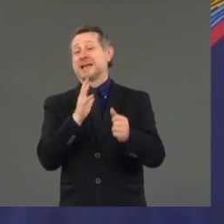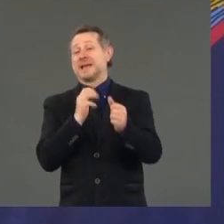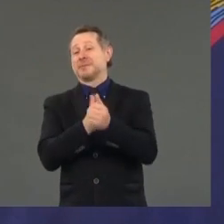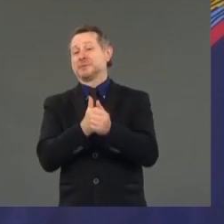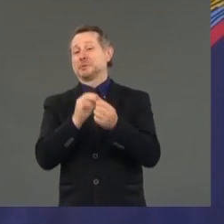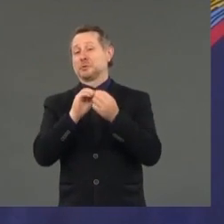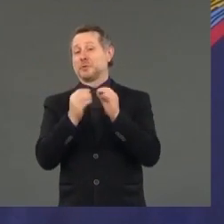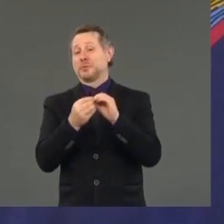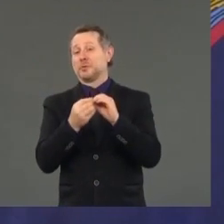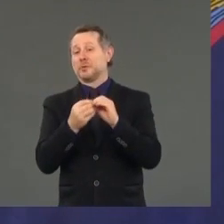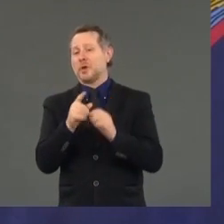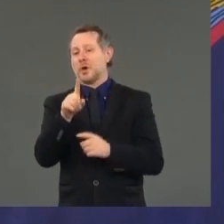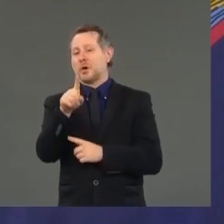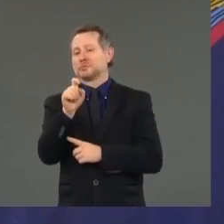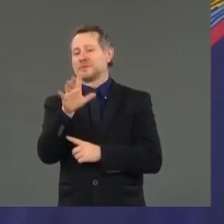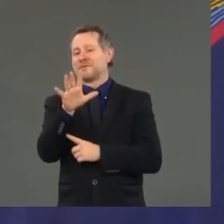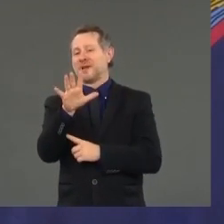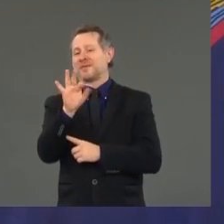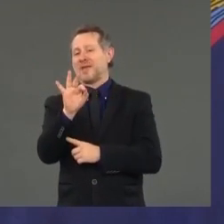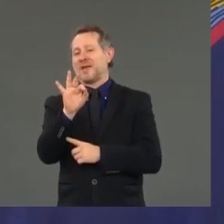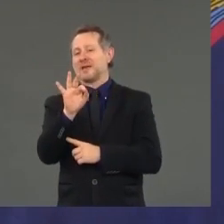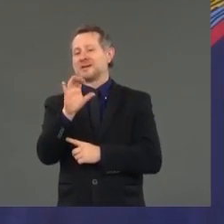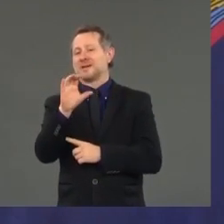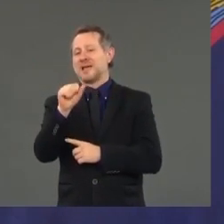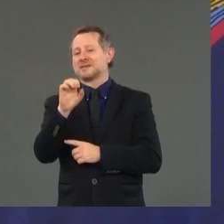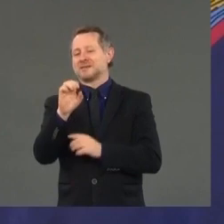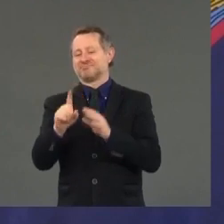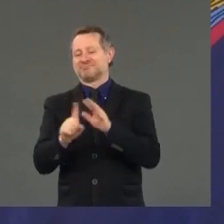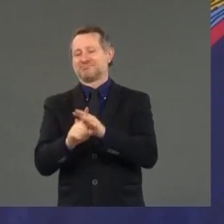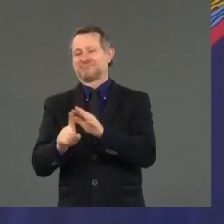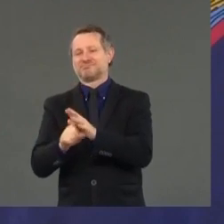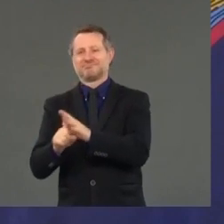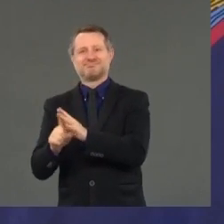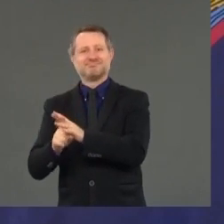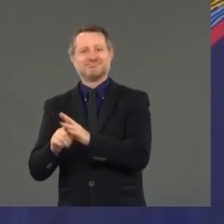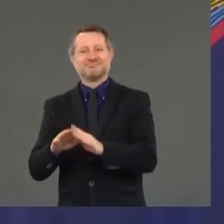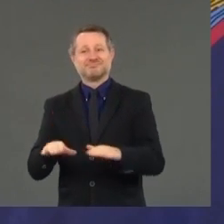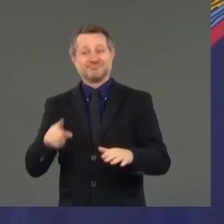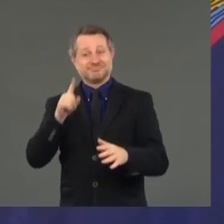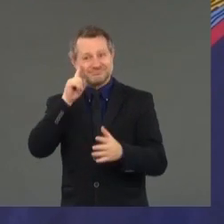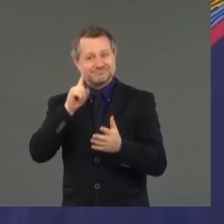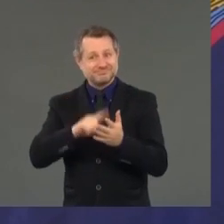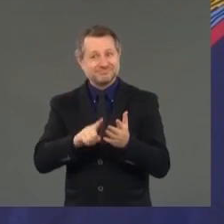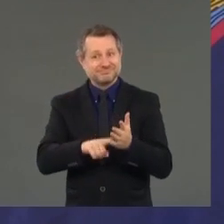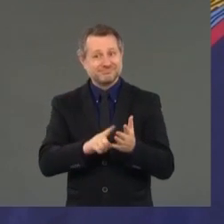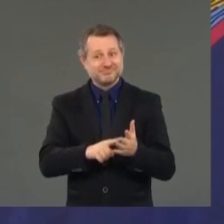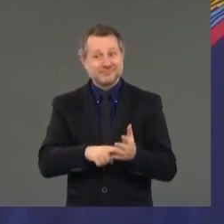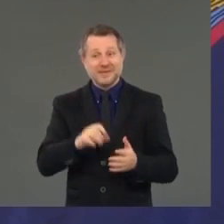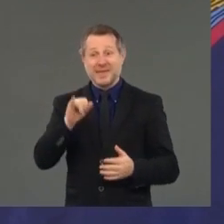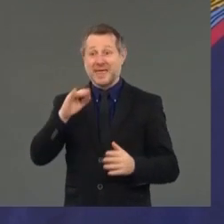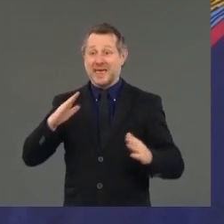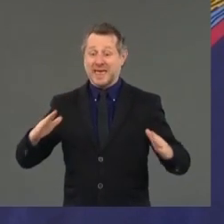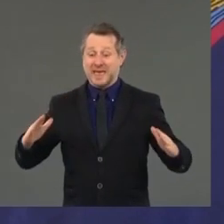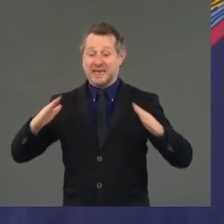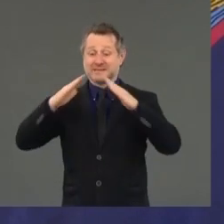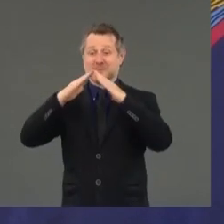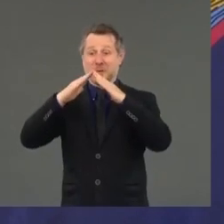WE HAVE THE ONLY UPDATE ON THE NUMBERS IS WE HAVE NOW 159